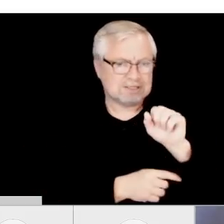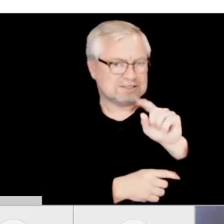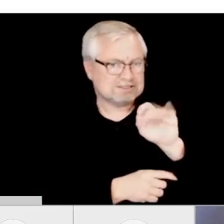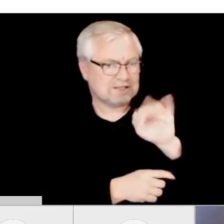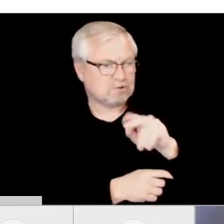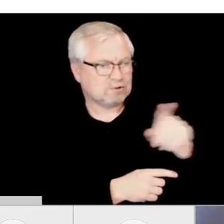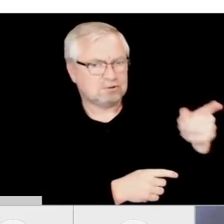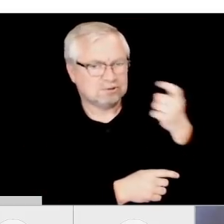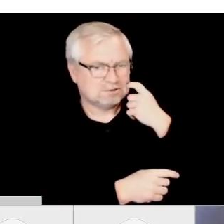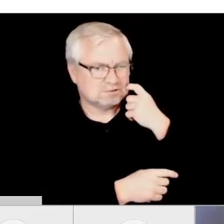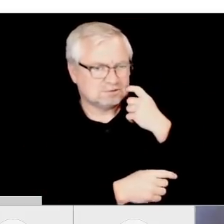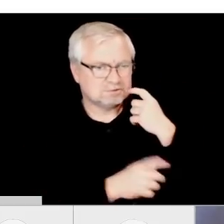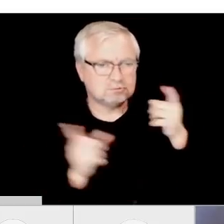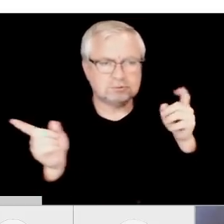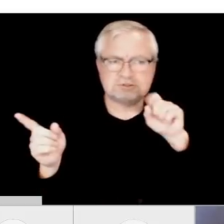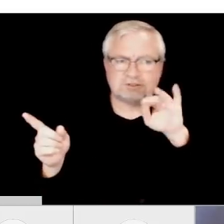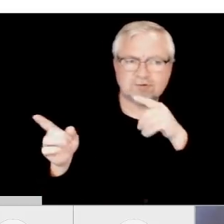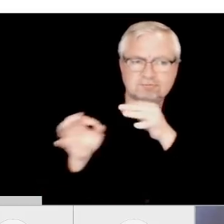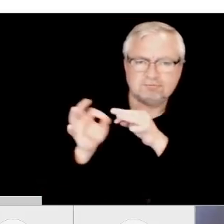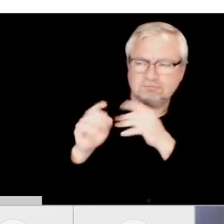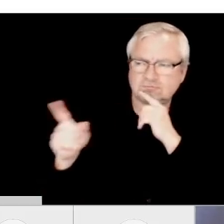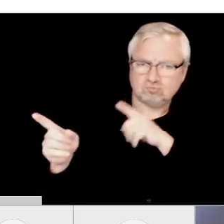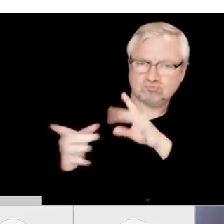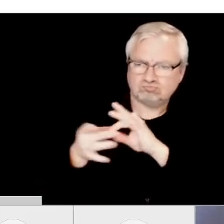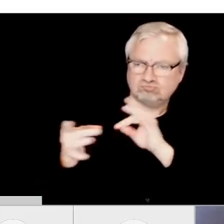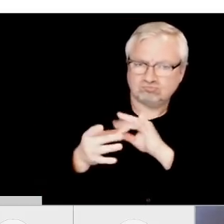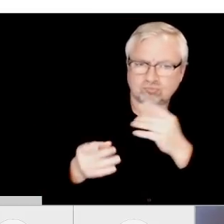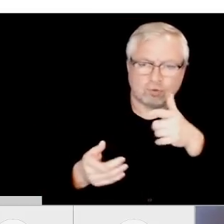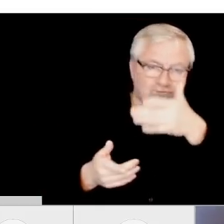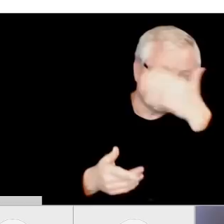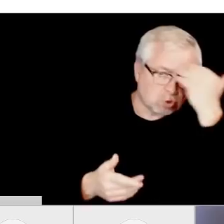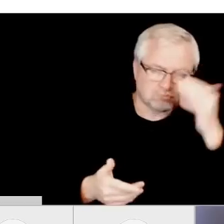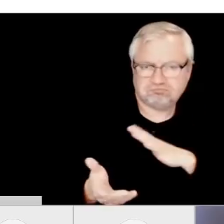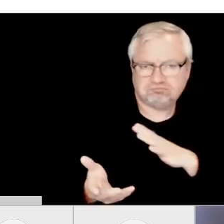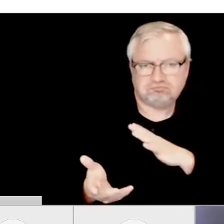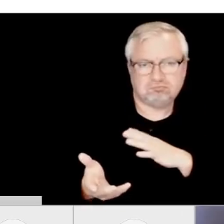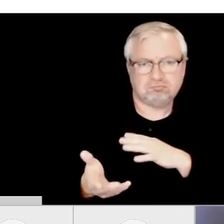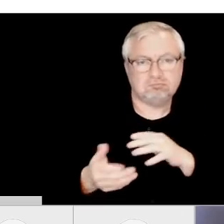Stefan Gildemeister: I am happy to answer that question.